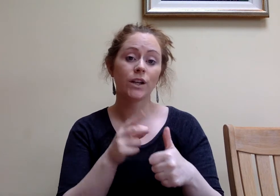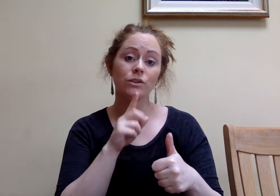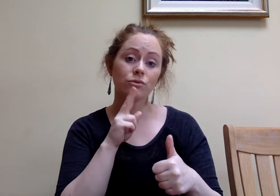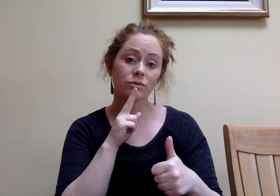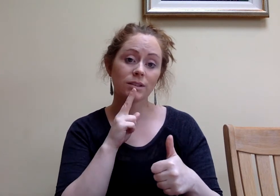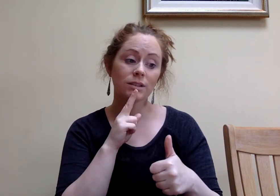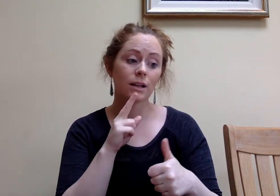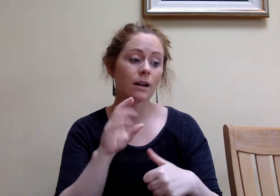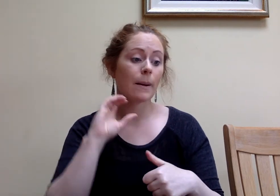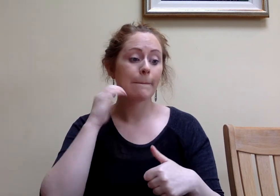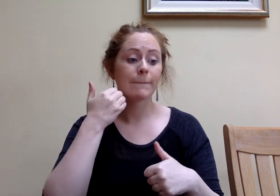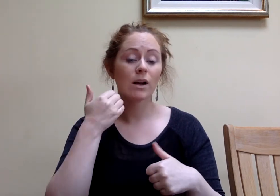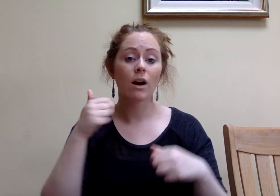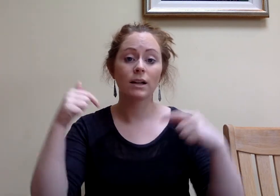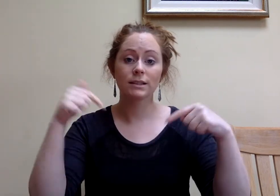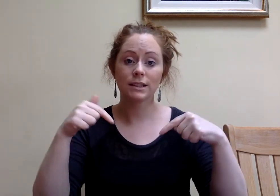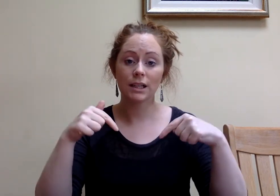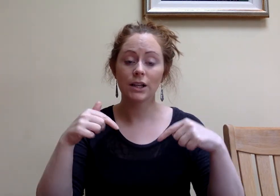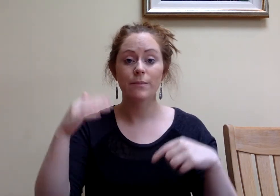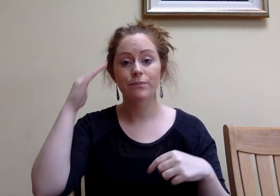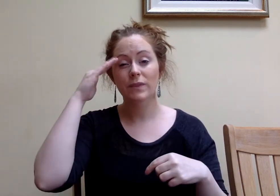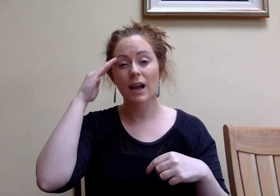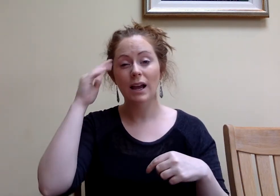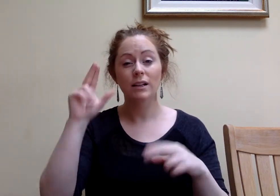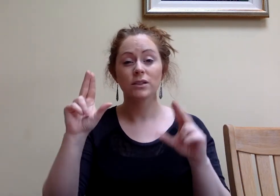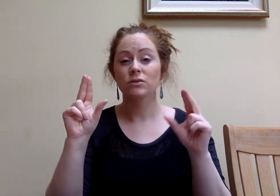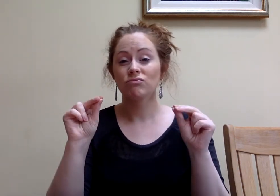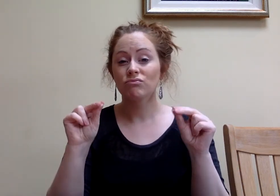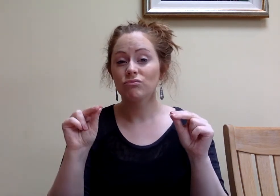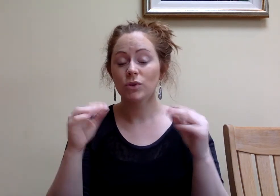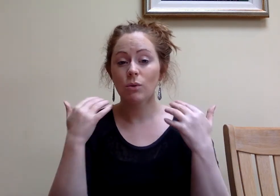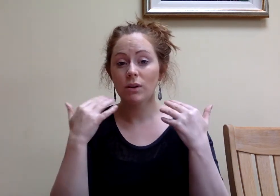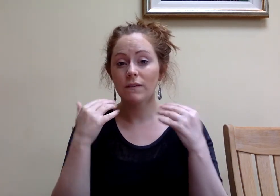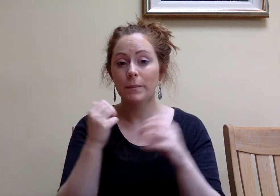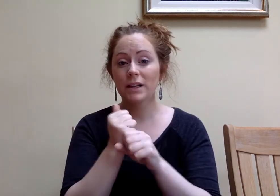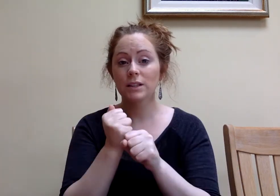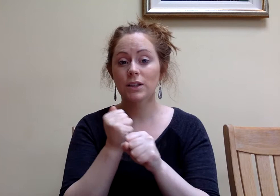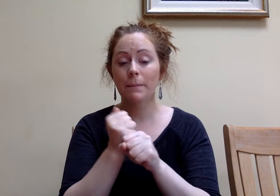The first reason is because here in Ireland we have very little information about deaf women’s